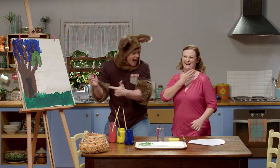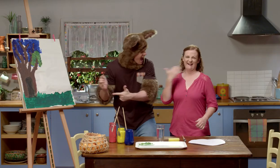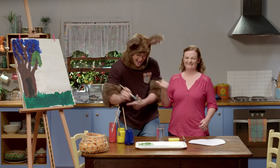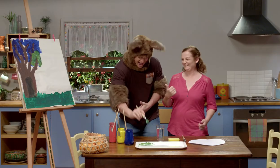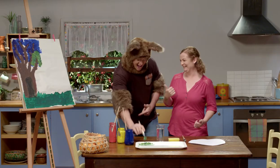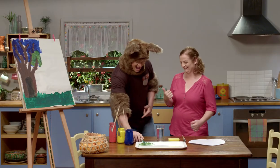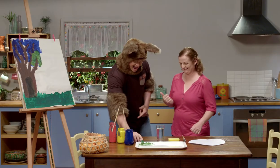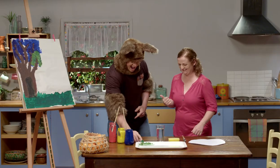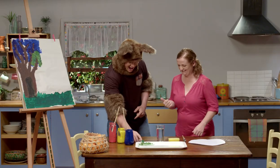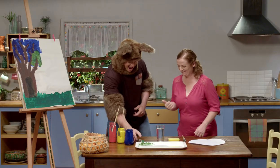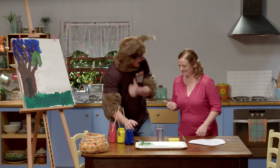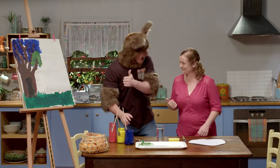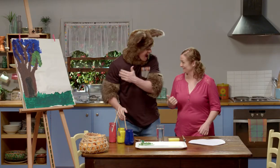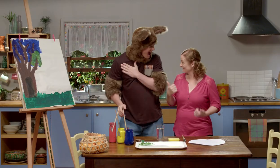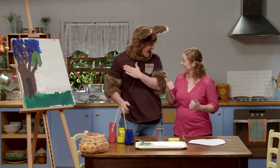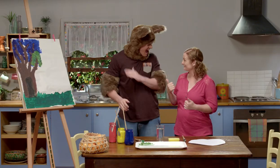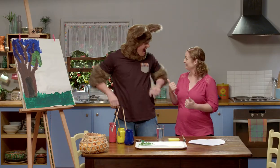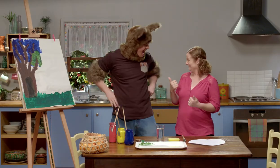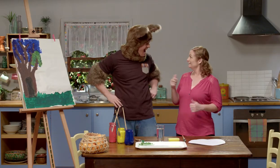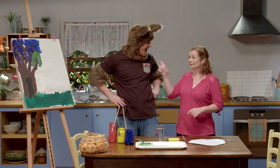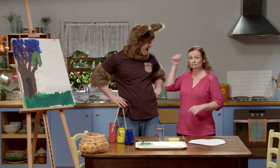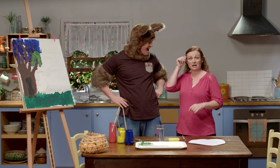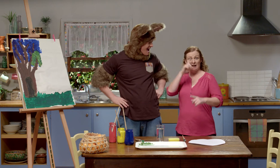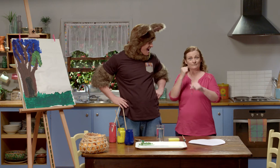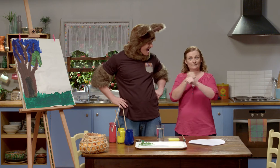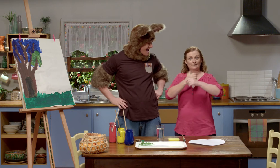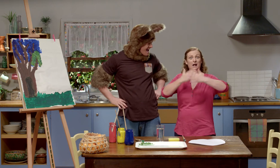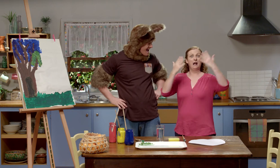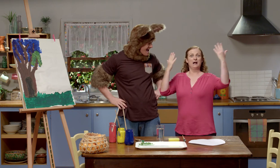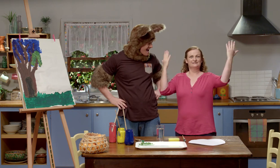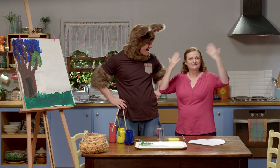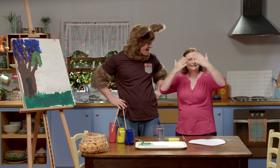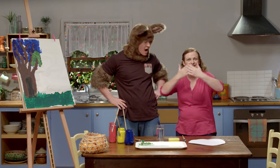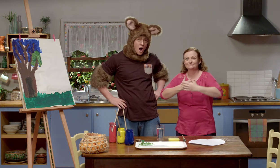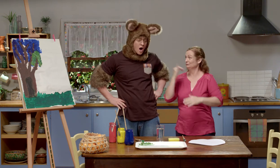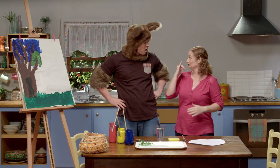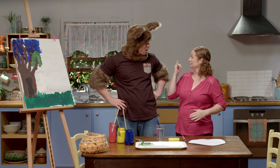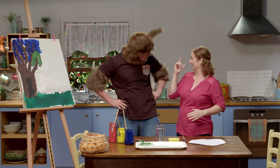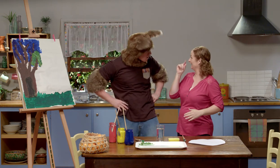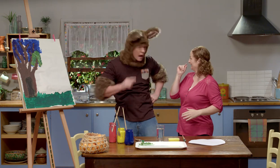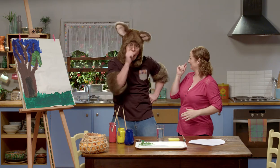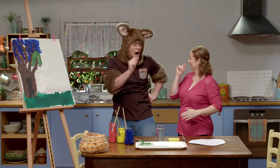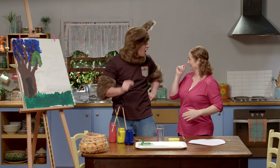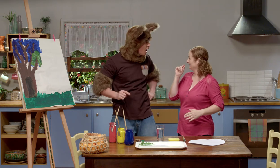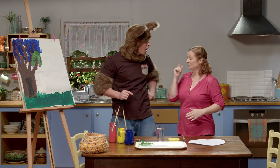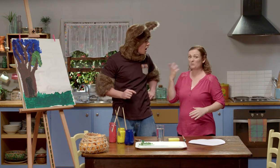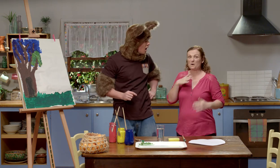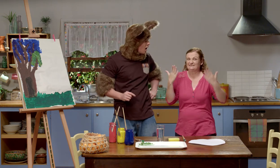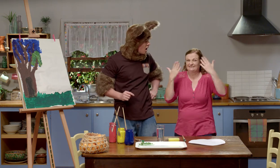Aw, that looks lovely. Yeah, that's great. Did you know you can make different shades of green, too?